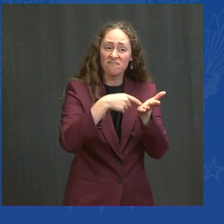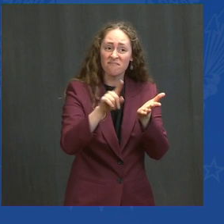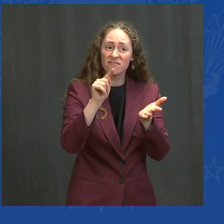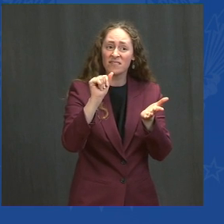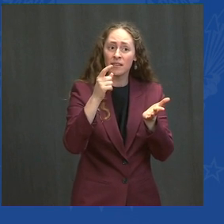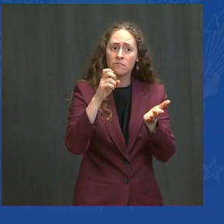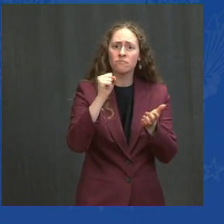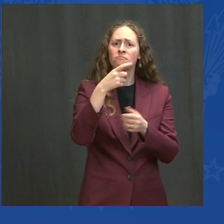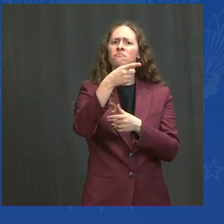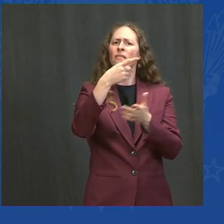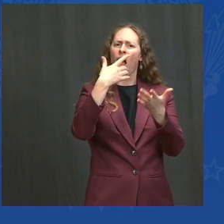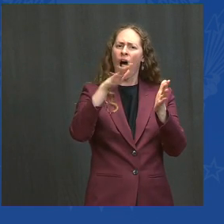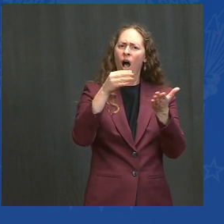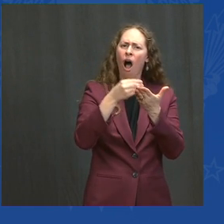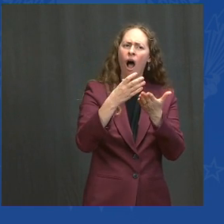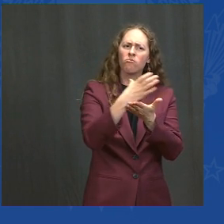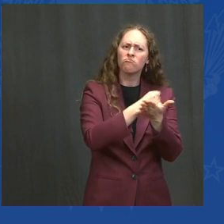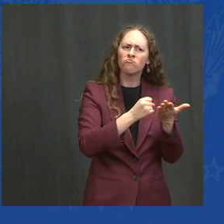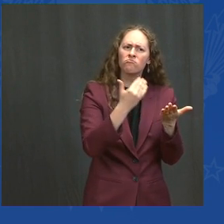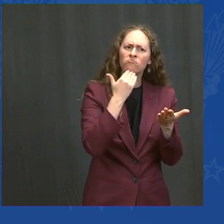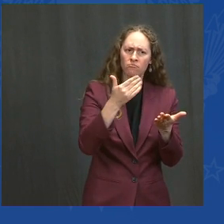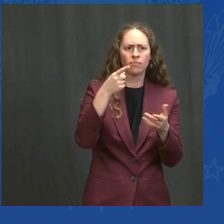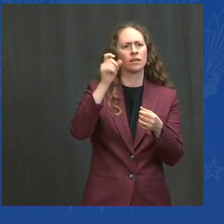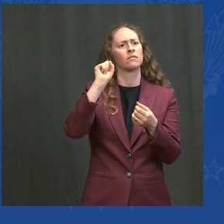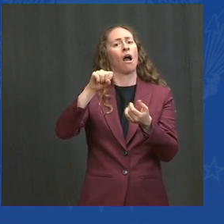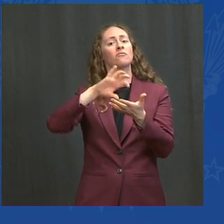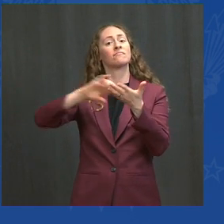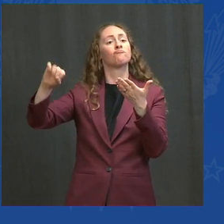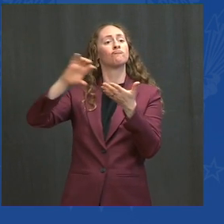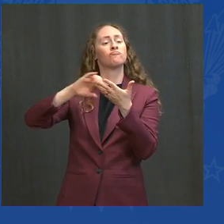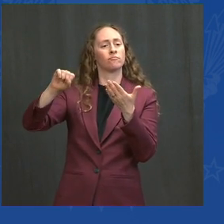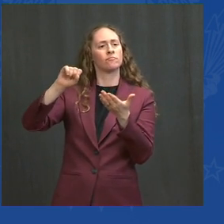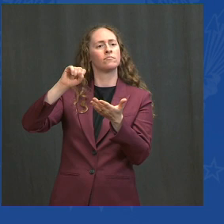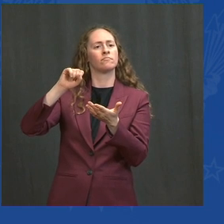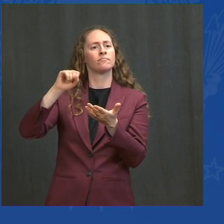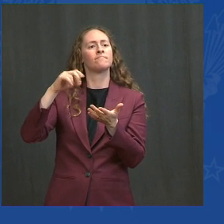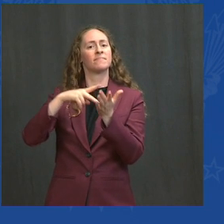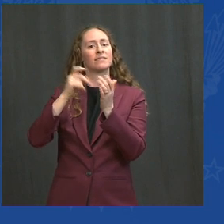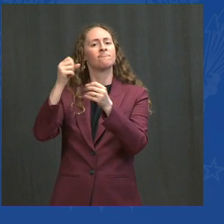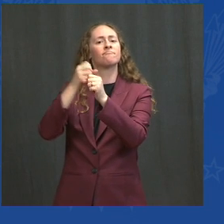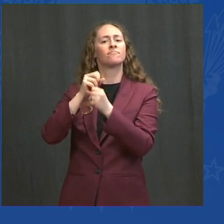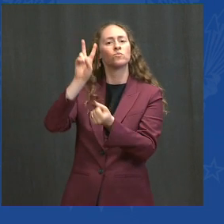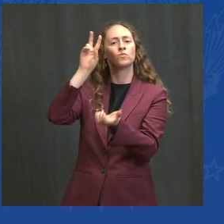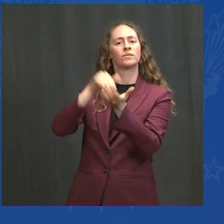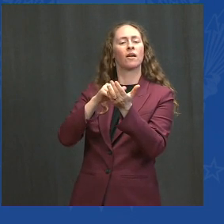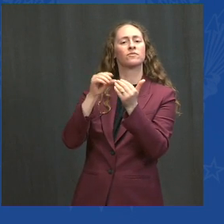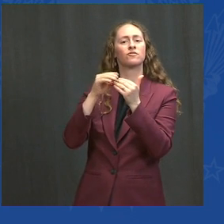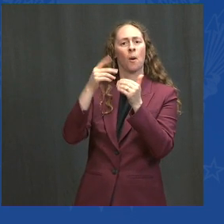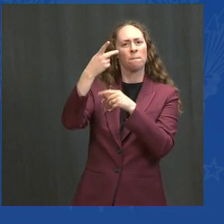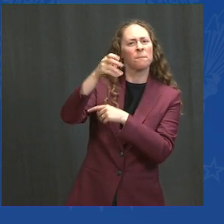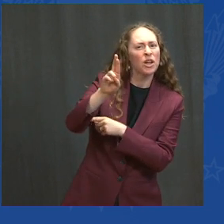you get to deduct $2,000 per dependent -- per child. And that comes off the bottom line of your taxes,